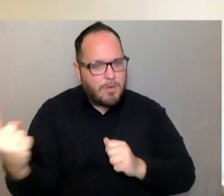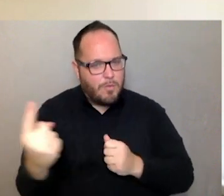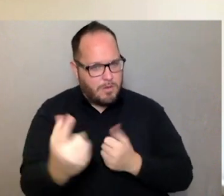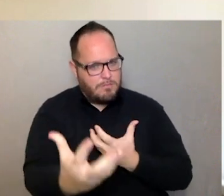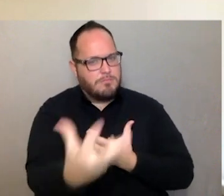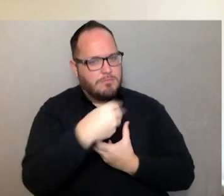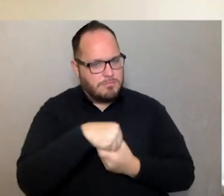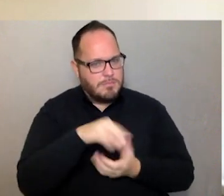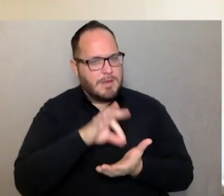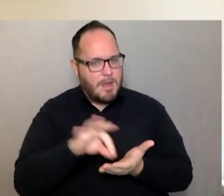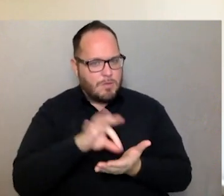TIME AND THAT'S THE WAY IT SHOULD CONTINUE.